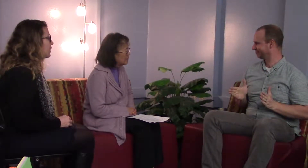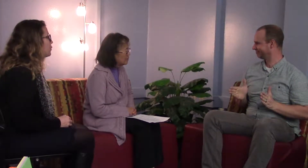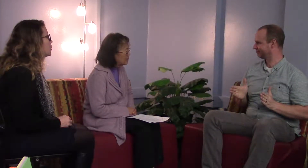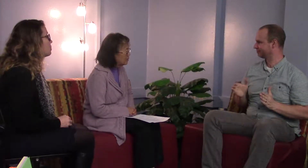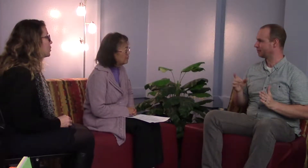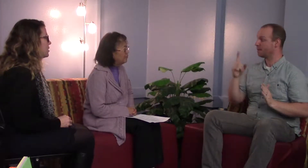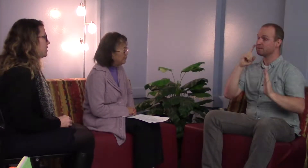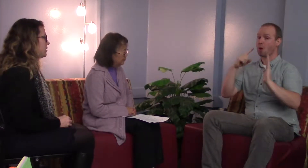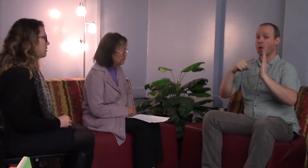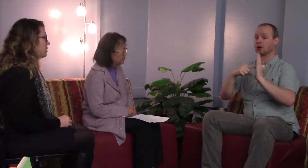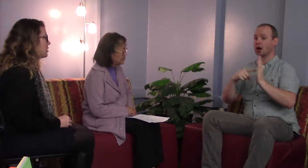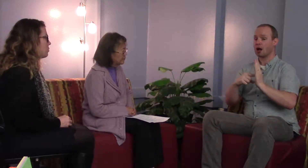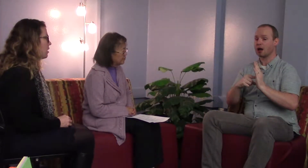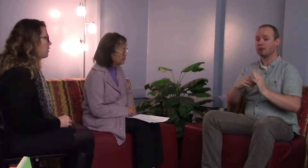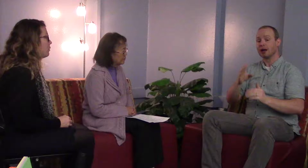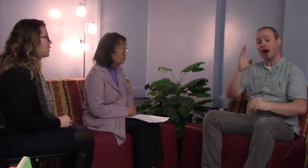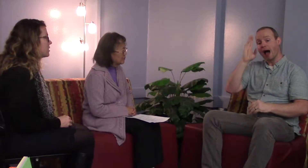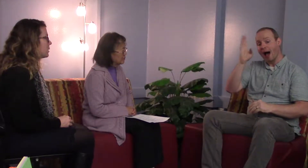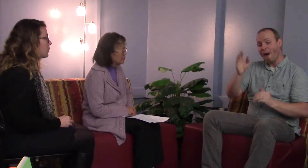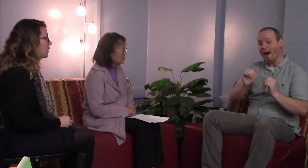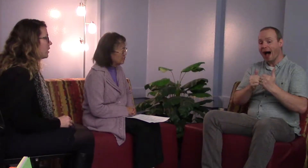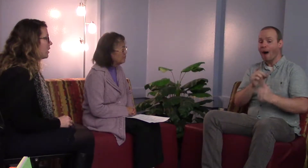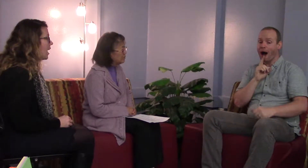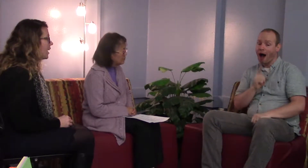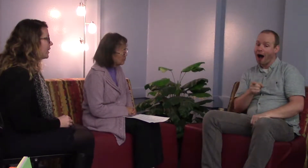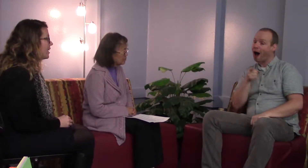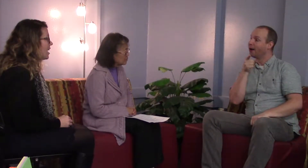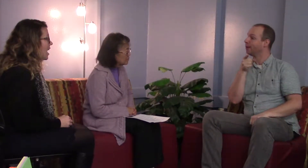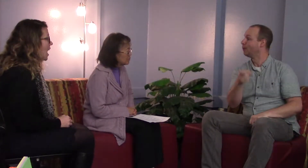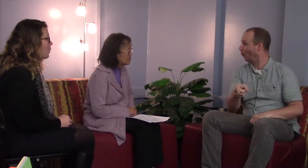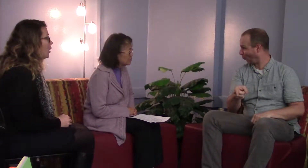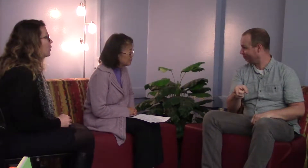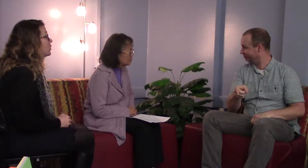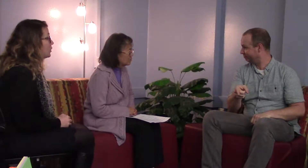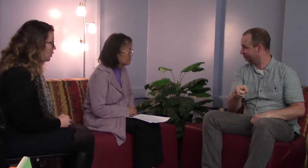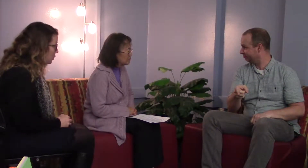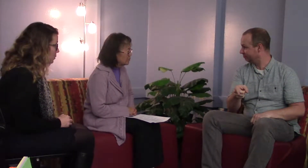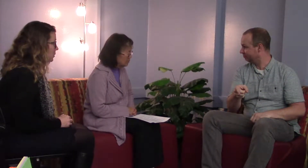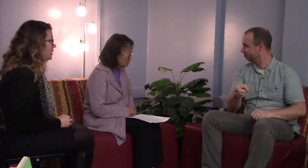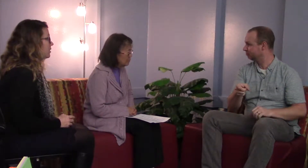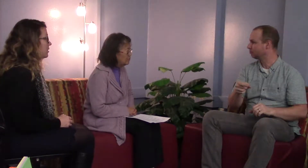In first person as well. For example, "Hi, how are you?"